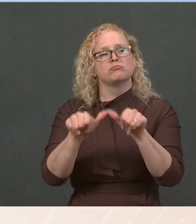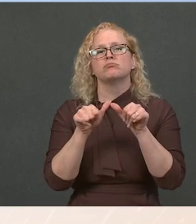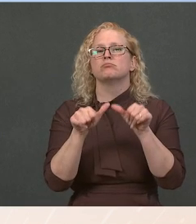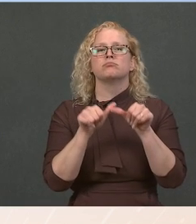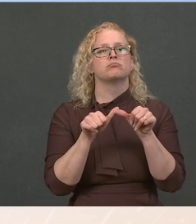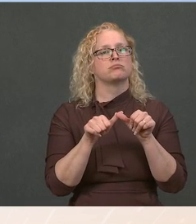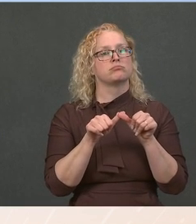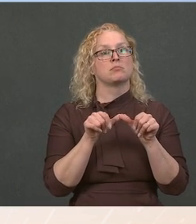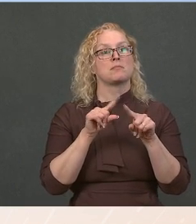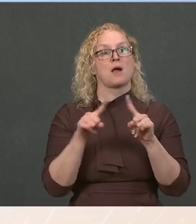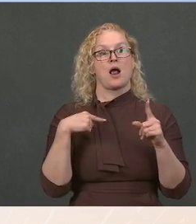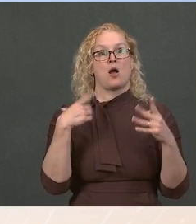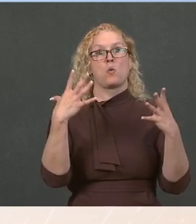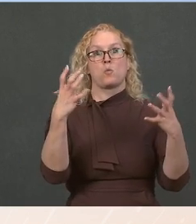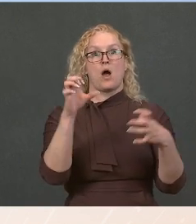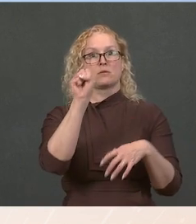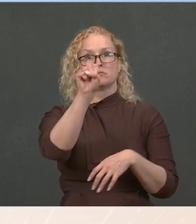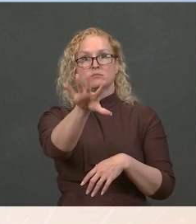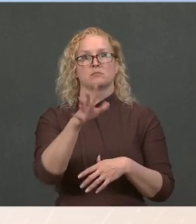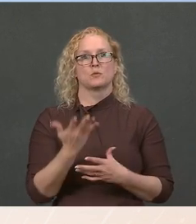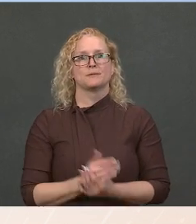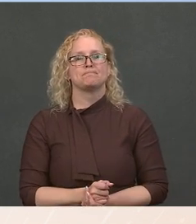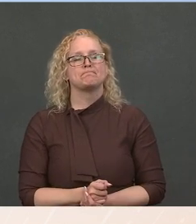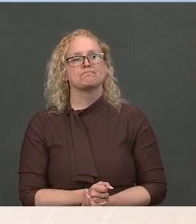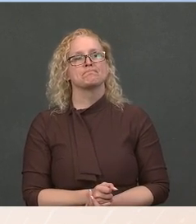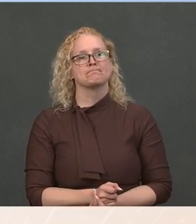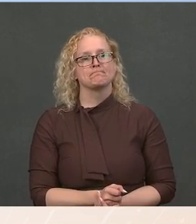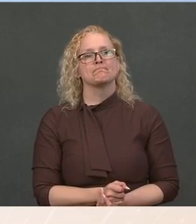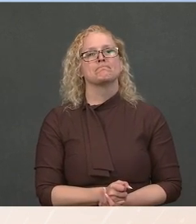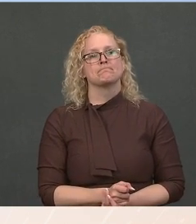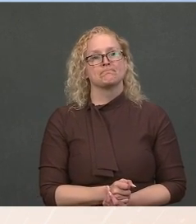I want to say is that in this 18 months of the pandemic,